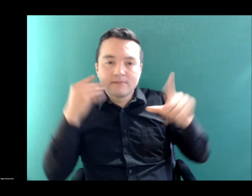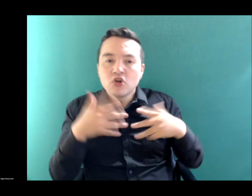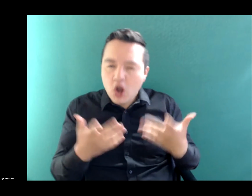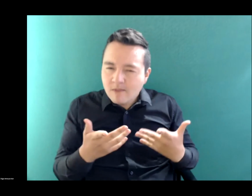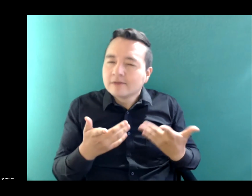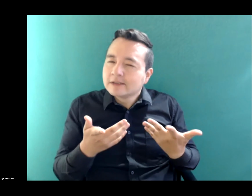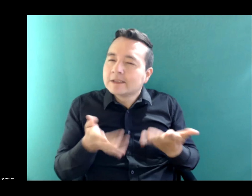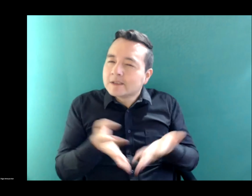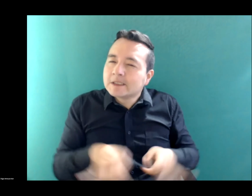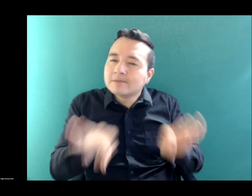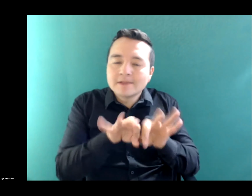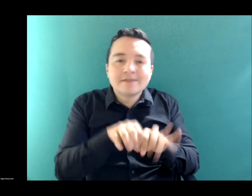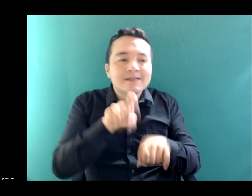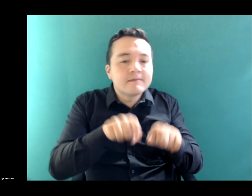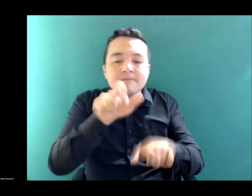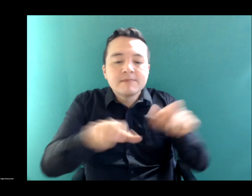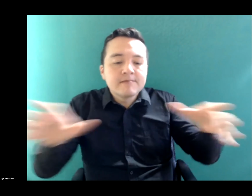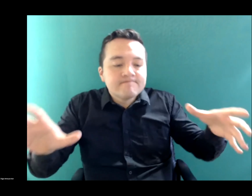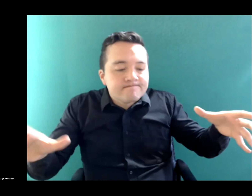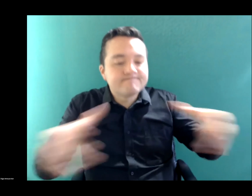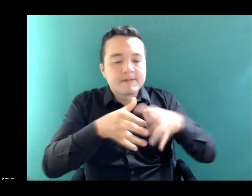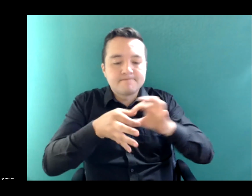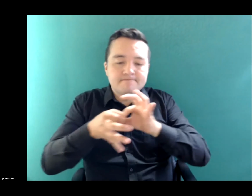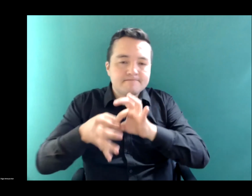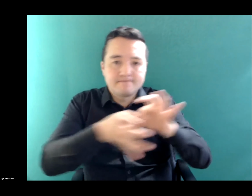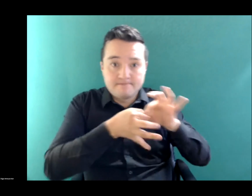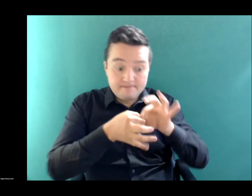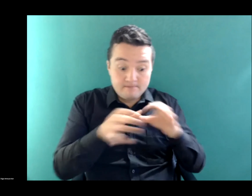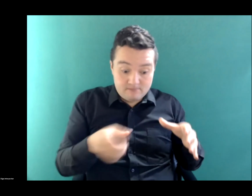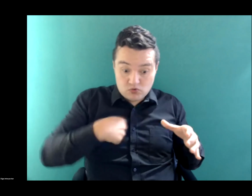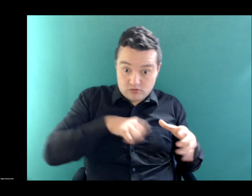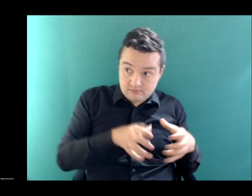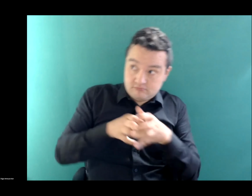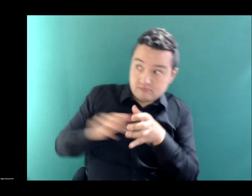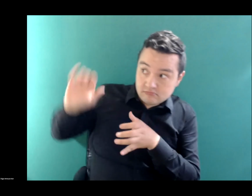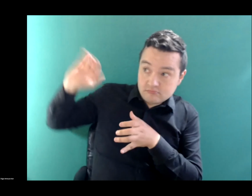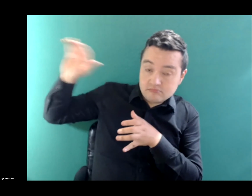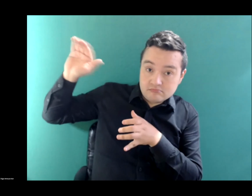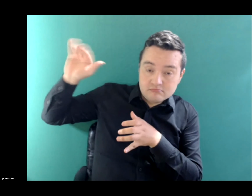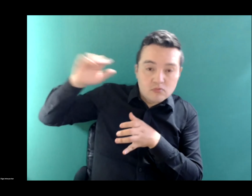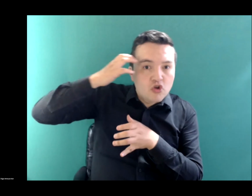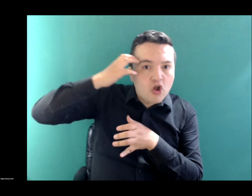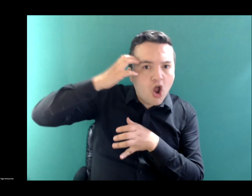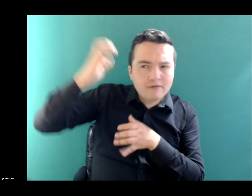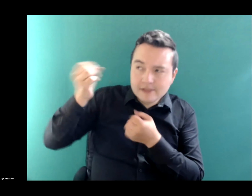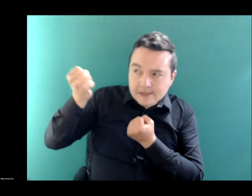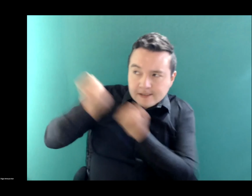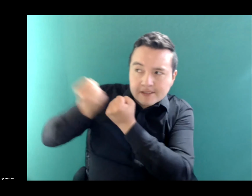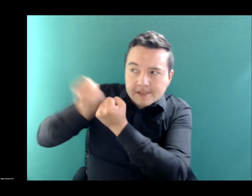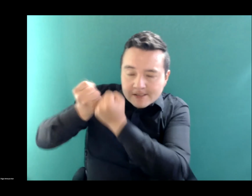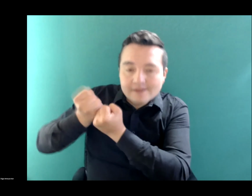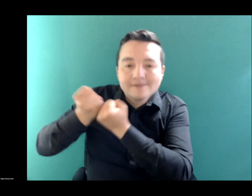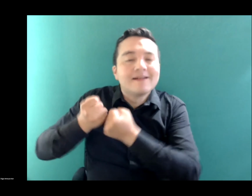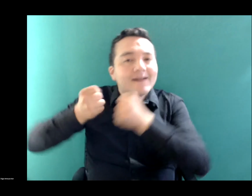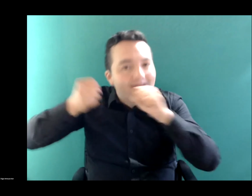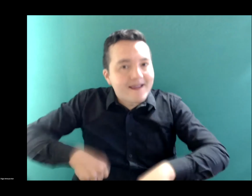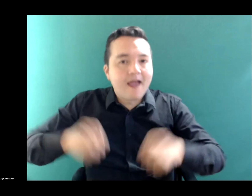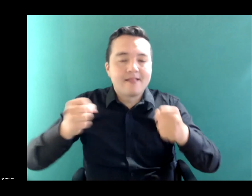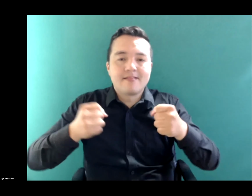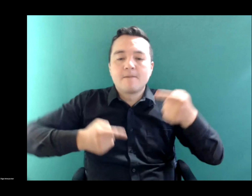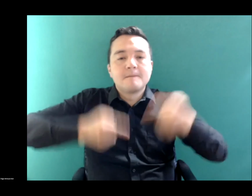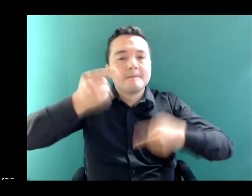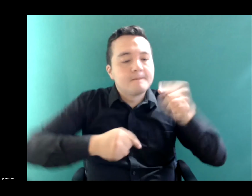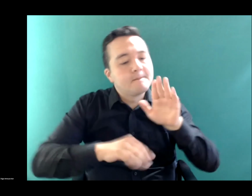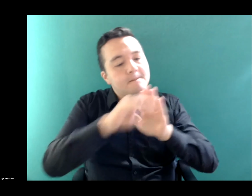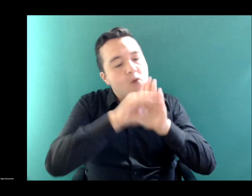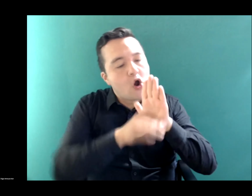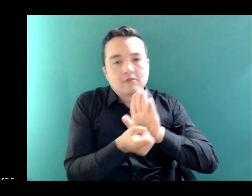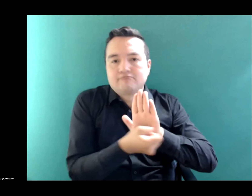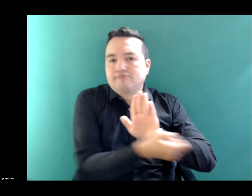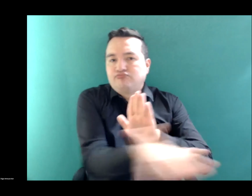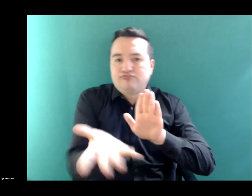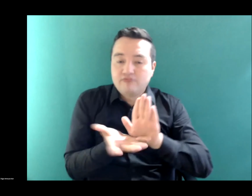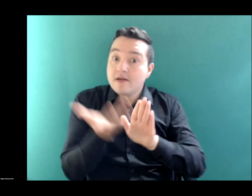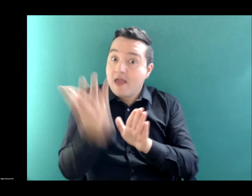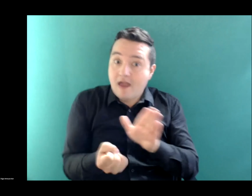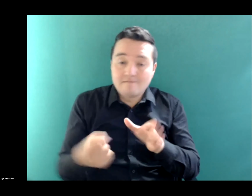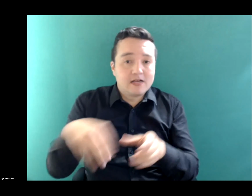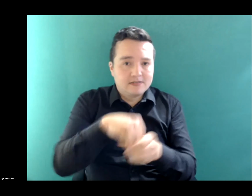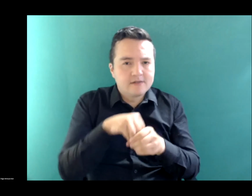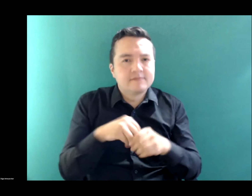It's really come on our instagram and Facebook posts. We have #'s that describe the content.